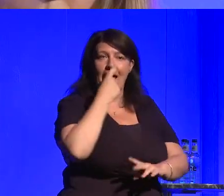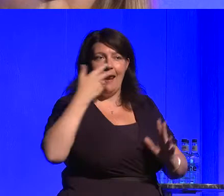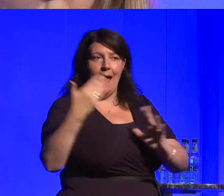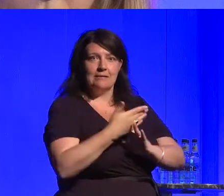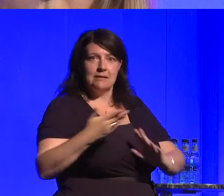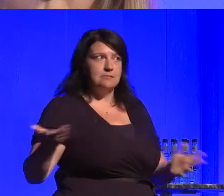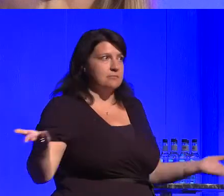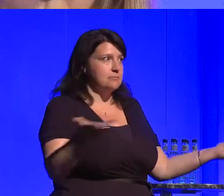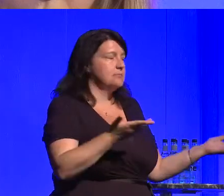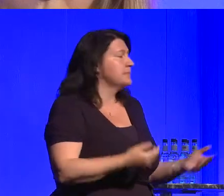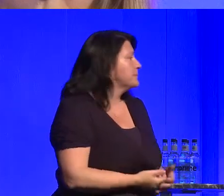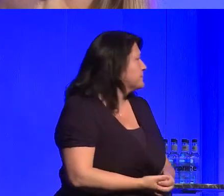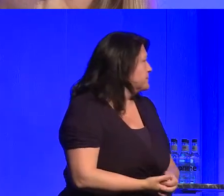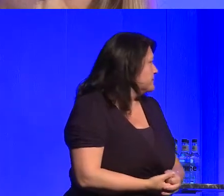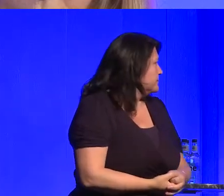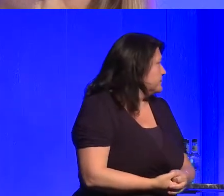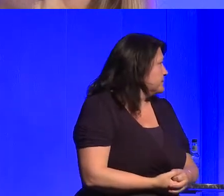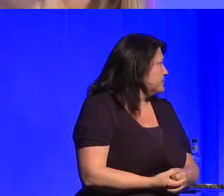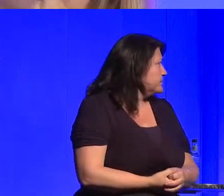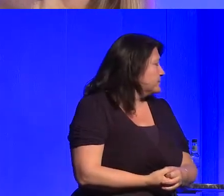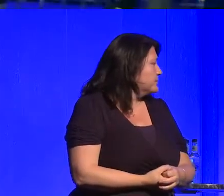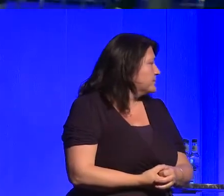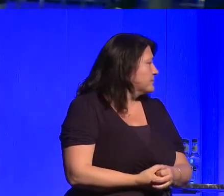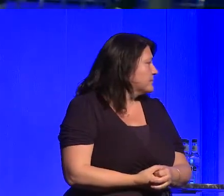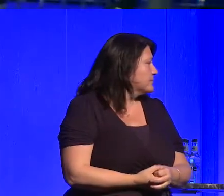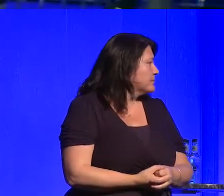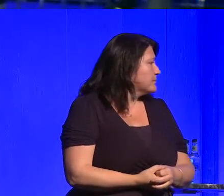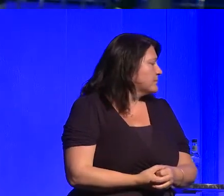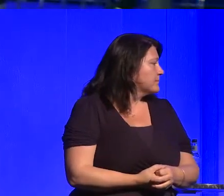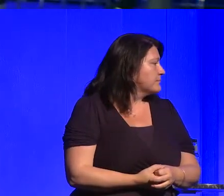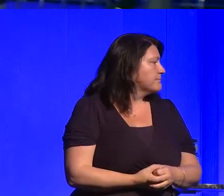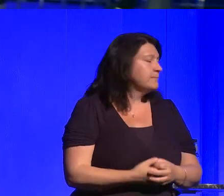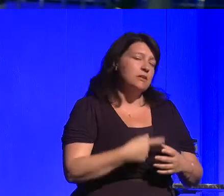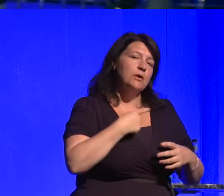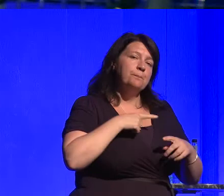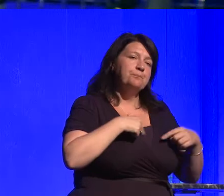Following on in respect of Alison, this engagement -- what we feel quite strongly is that the